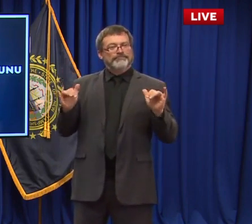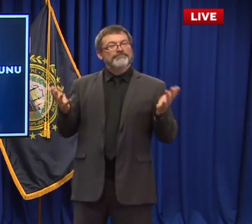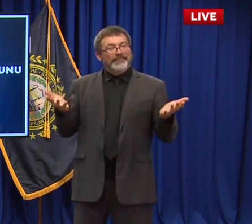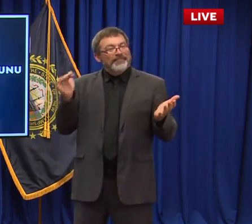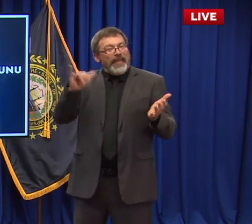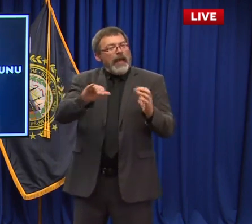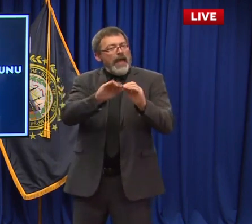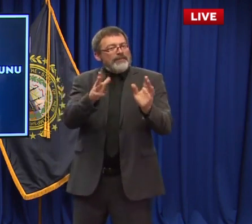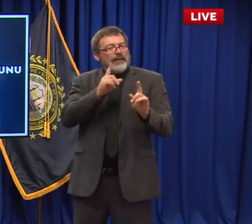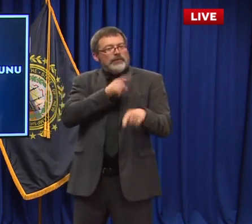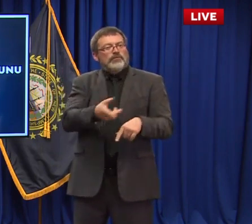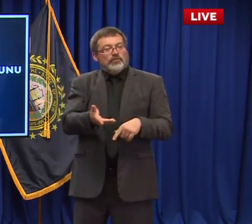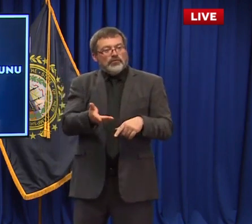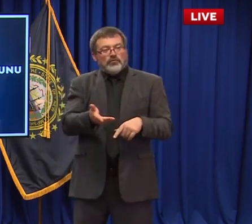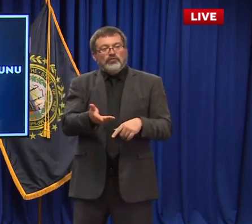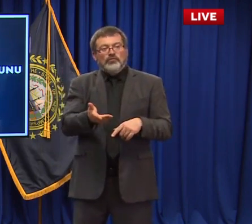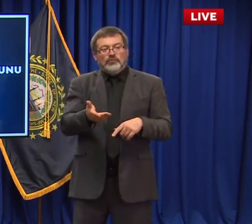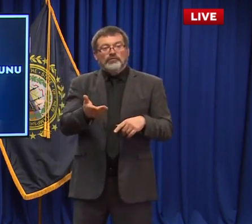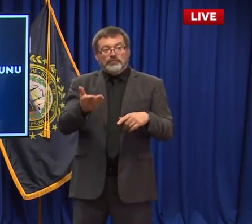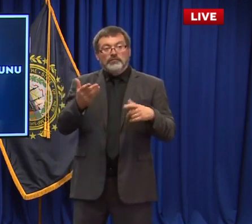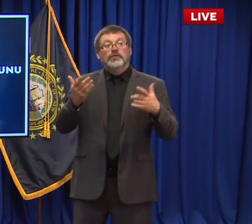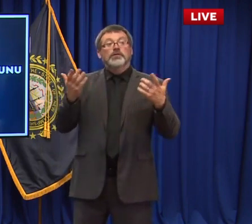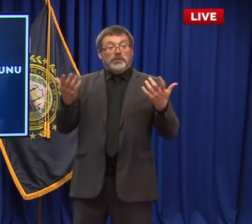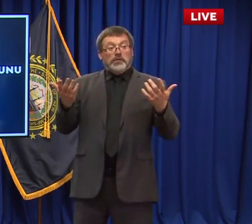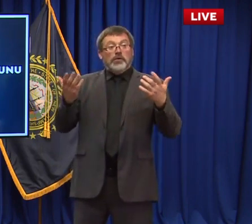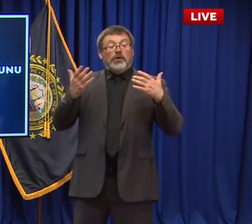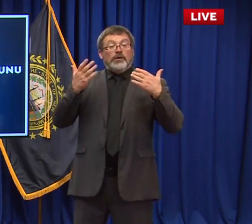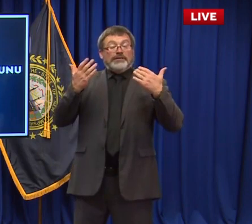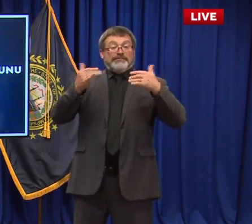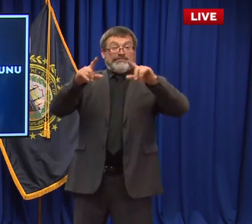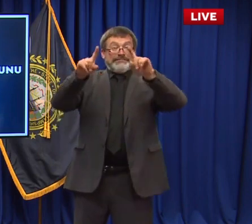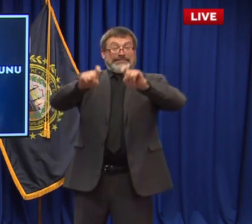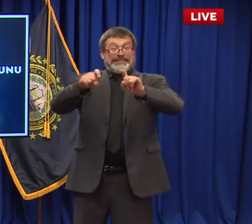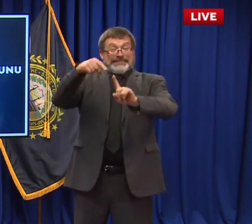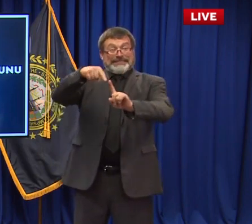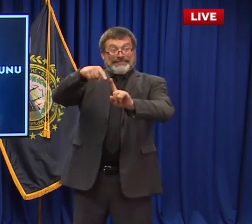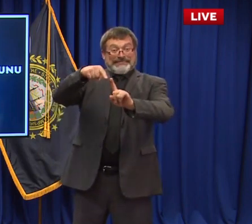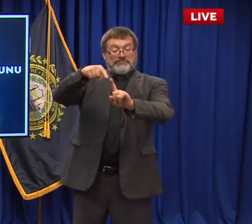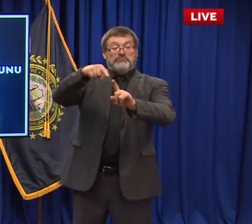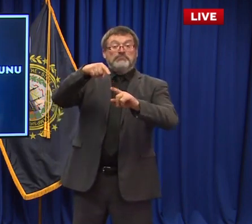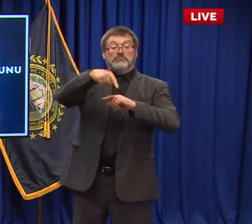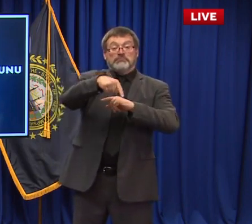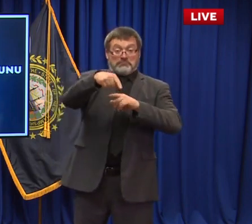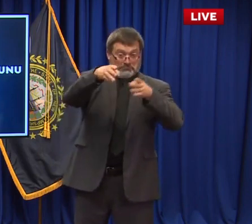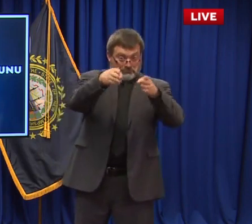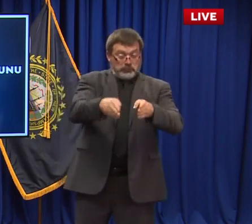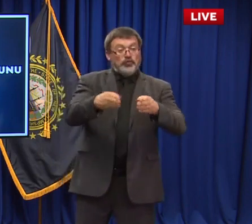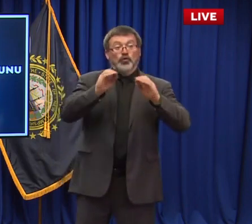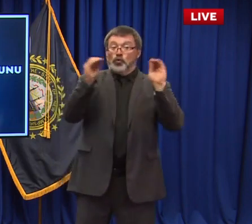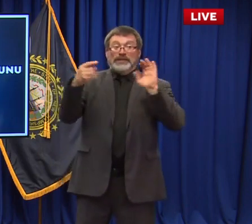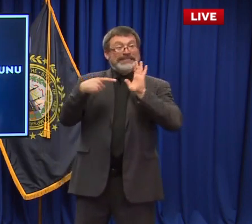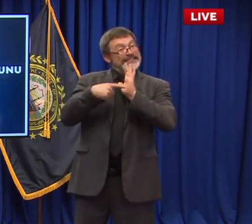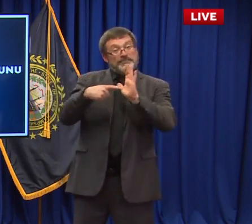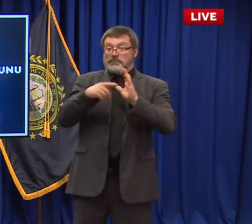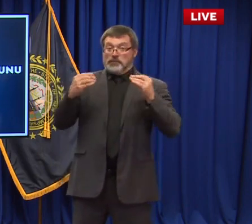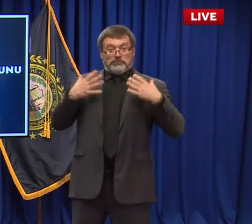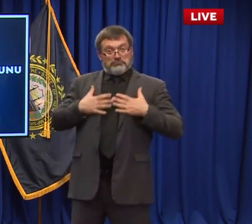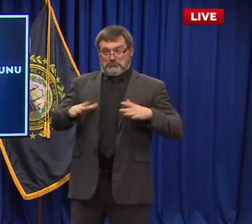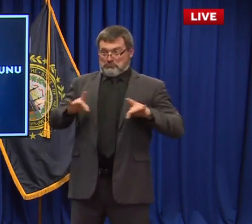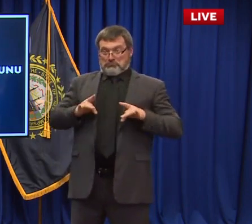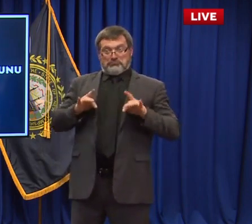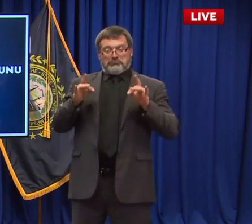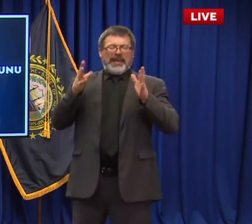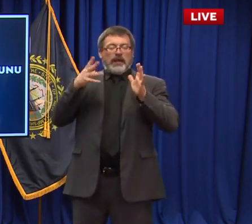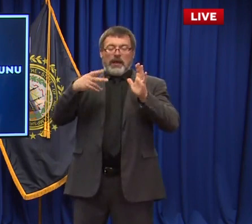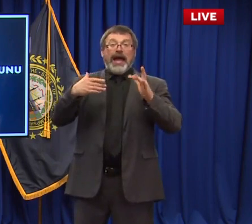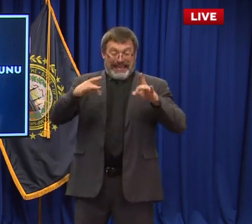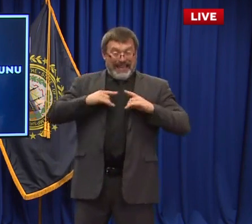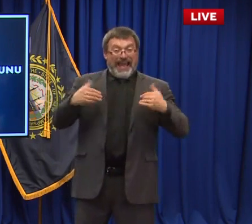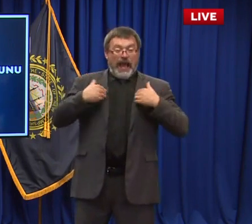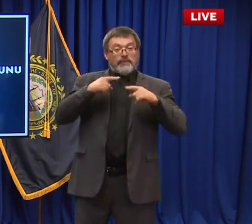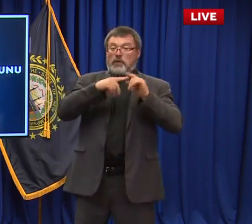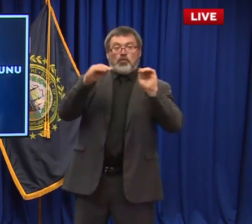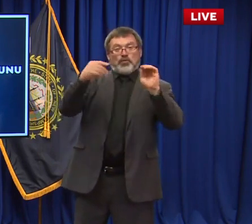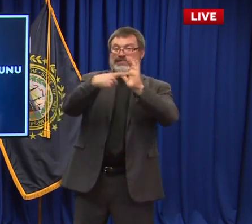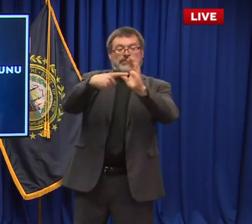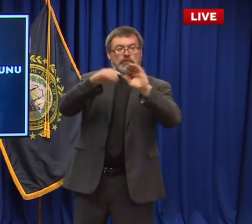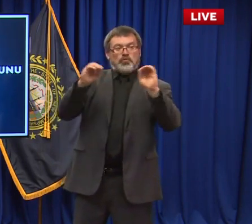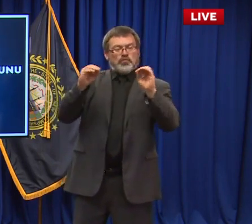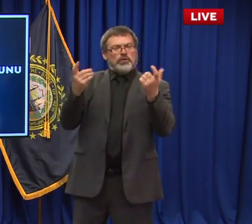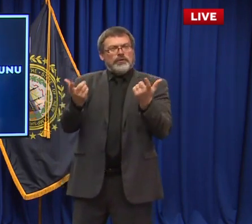WE DON’T TRACK AT THE TIME OF TESTING WHETHER SOMEONE IS ASYMPTOMATIC, PRE-SYMPTOMATIC, OR SYMPTOMATIC SO IT IS HARD TO GIVE YOU A PERCENTAGE EXACTLY.